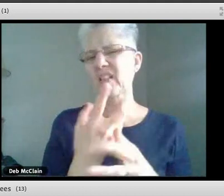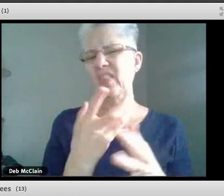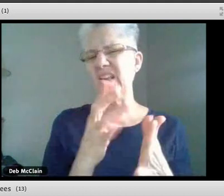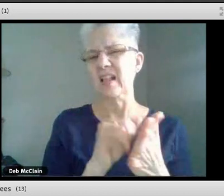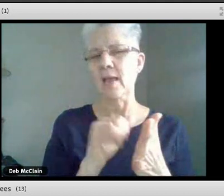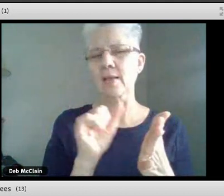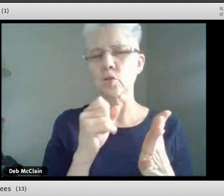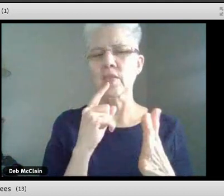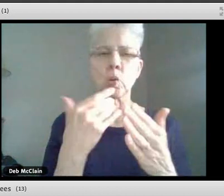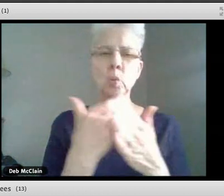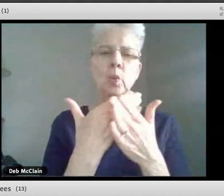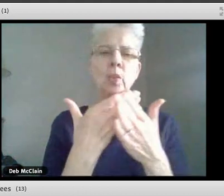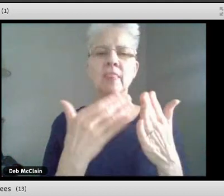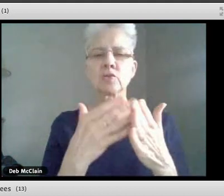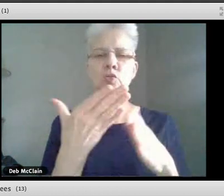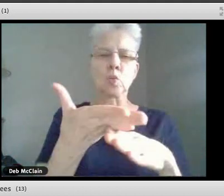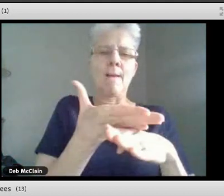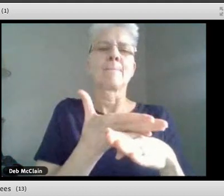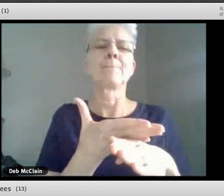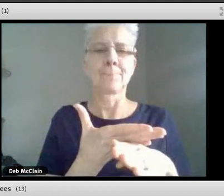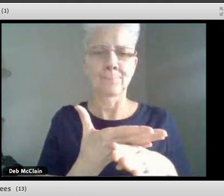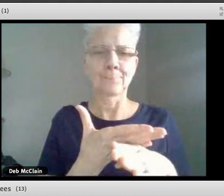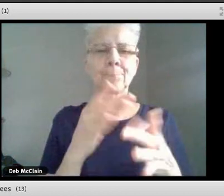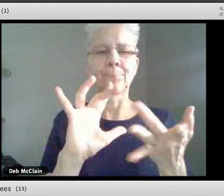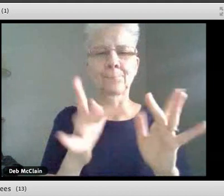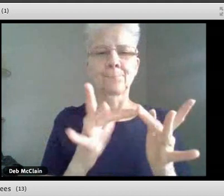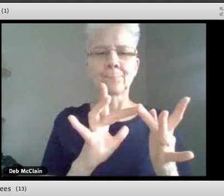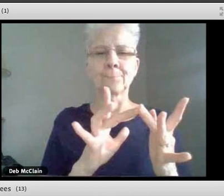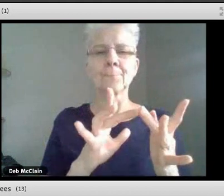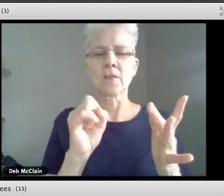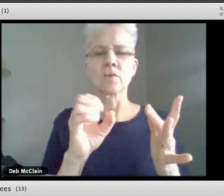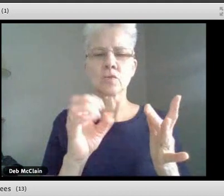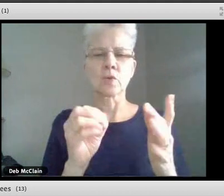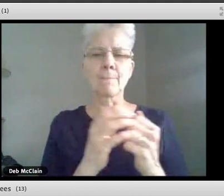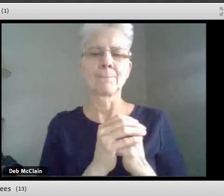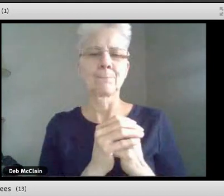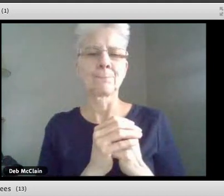with the mobile aspect of devices and settings and different things like that.